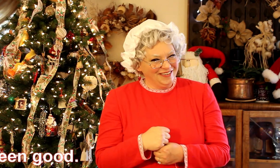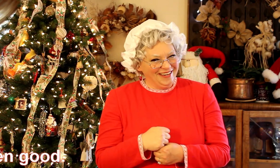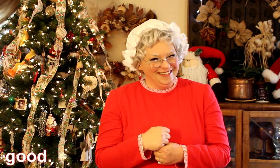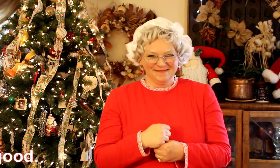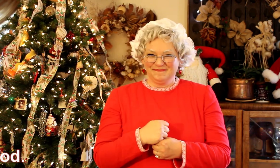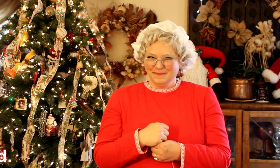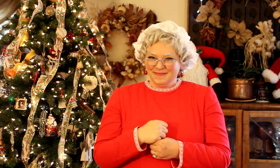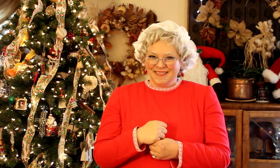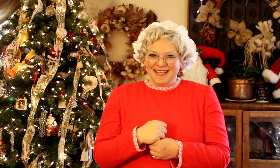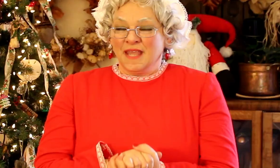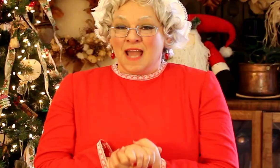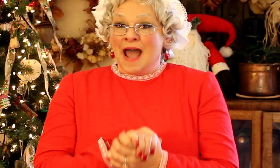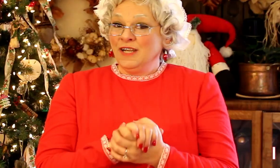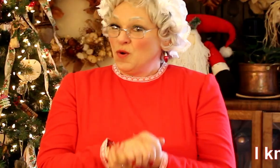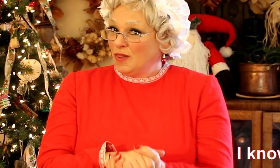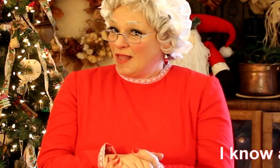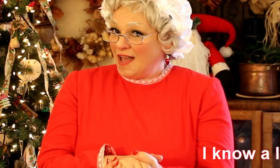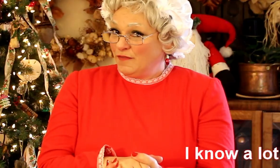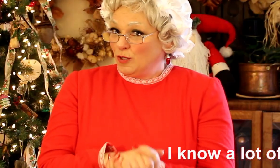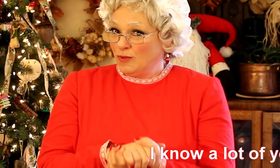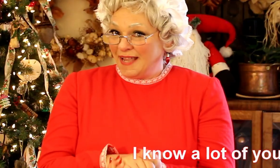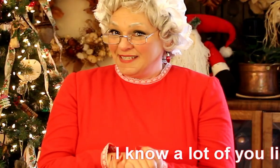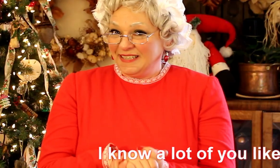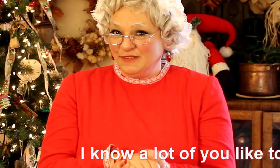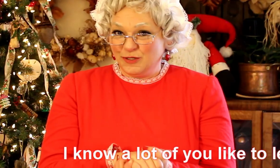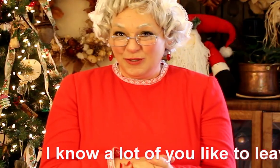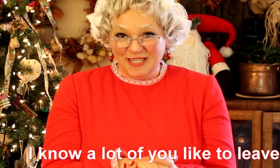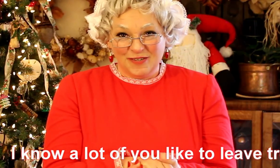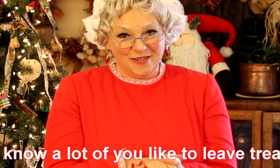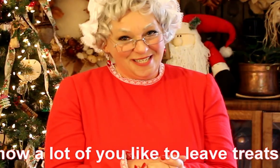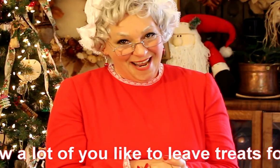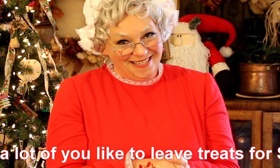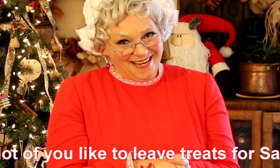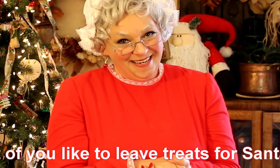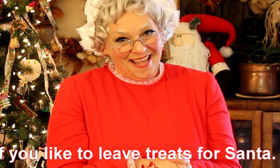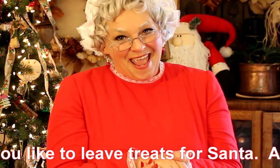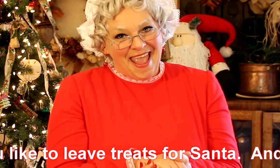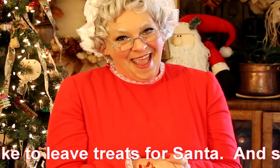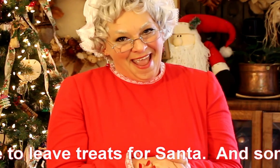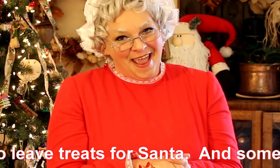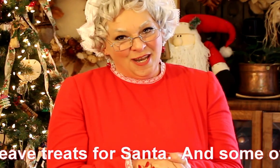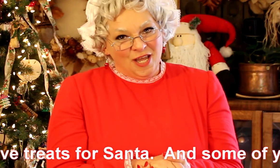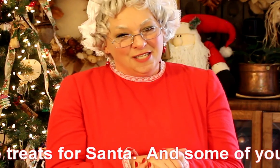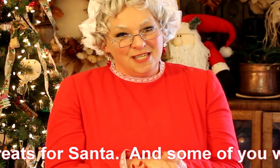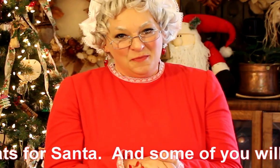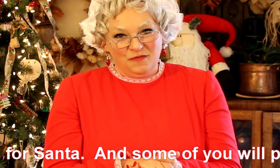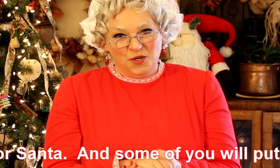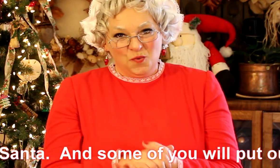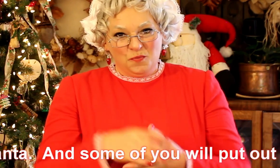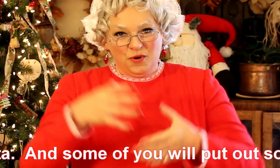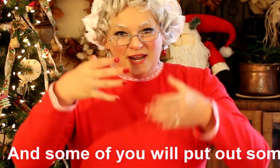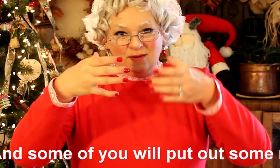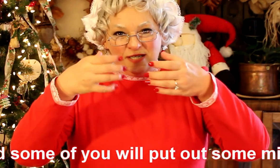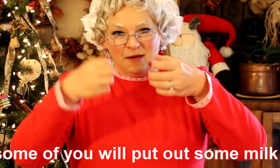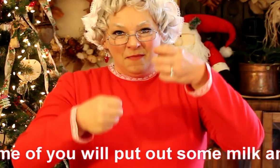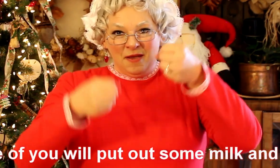good. I know a lot of you like to leave treats for Santa and some of you will put out some